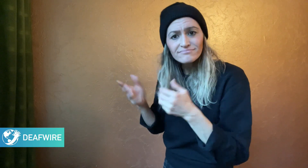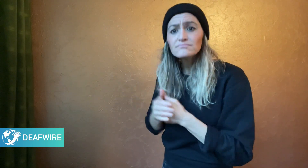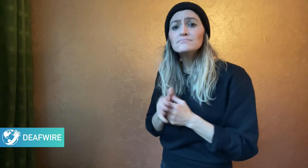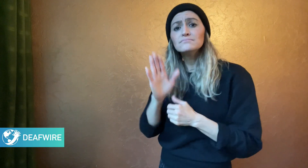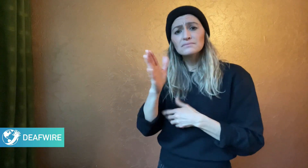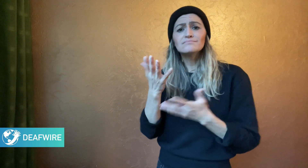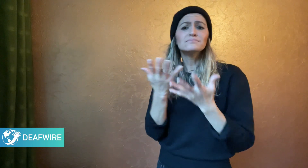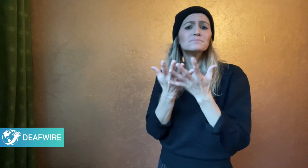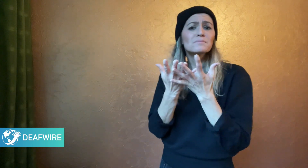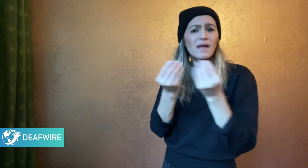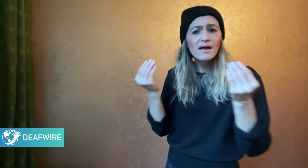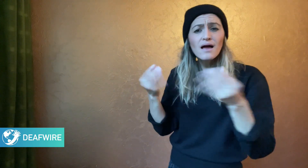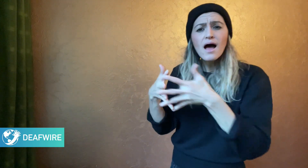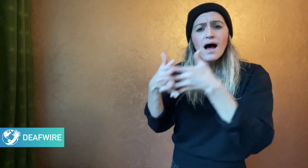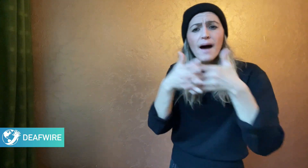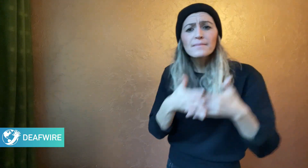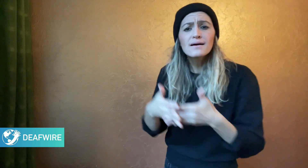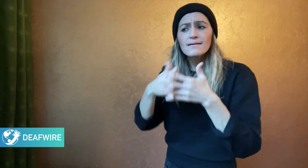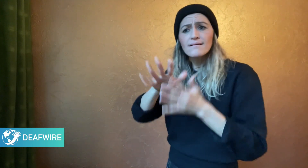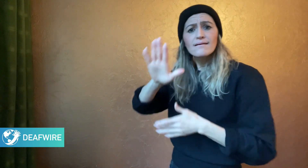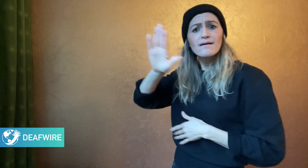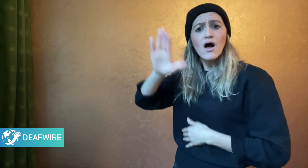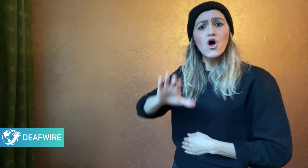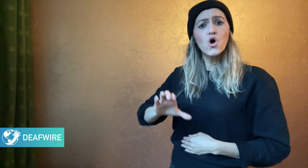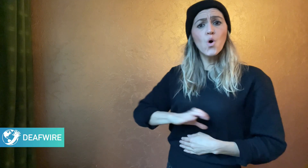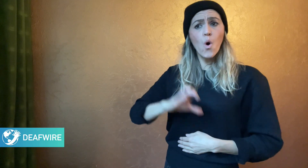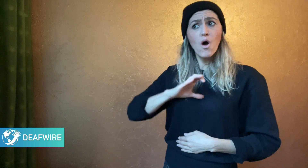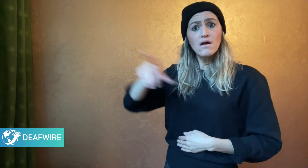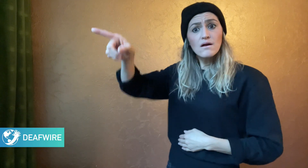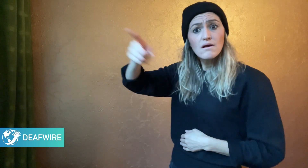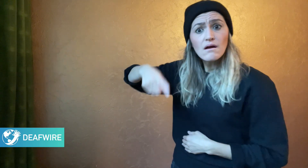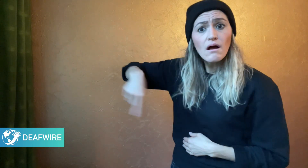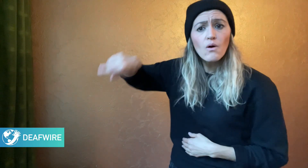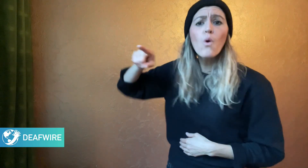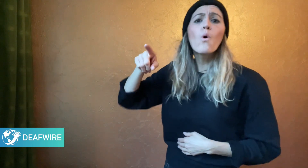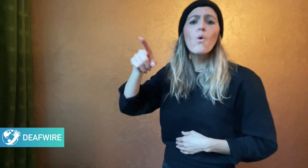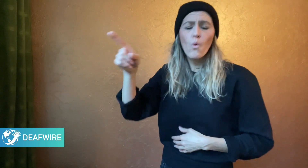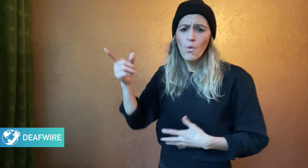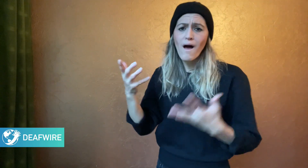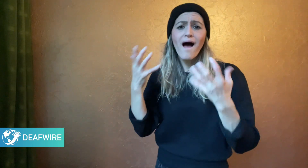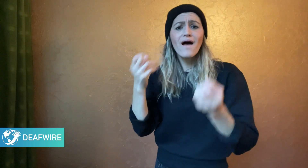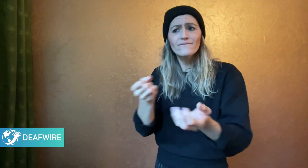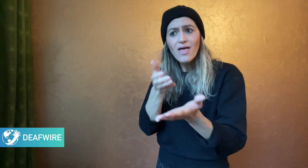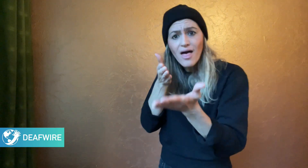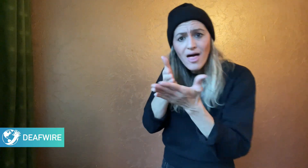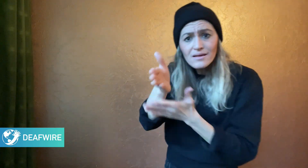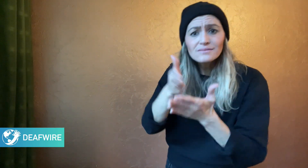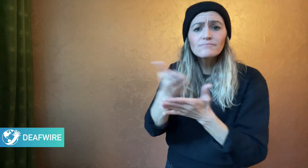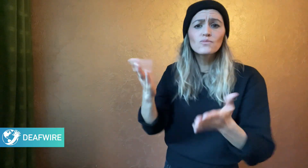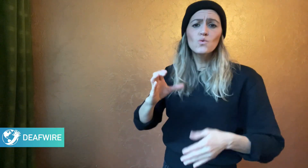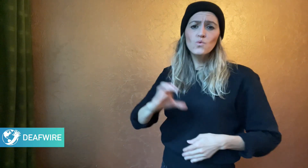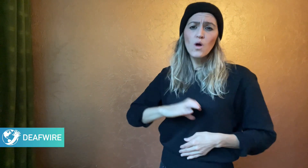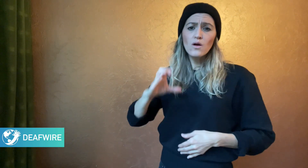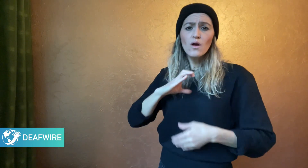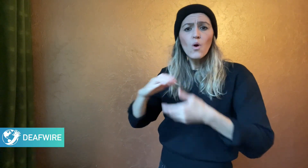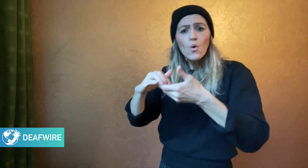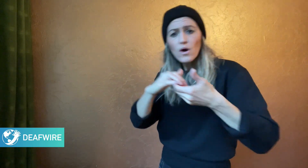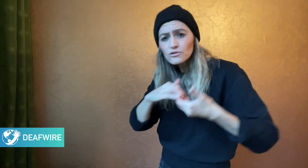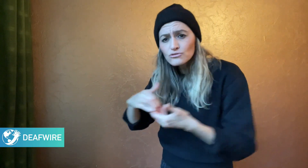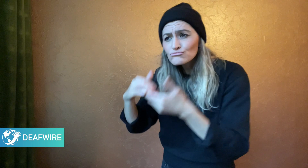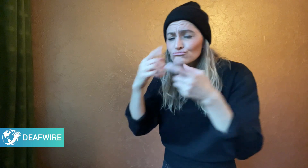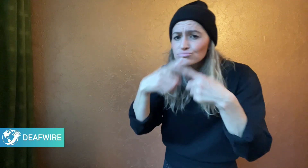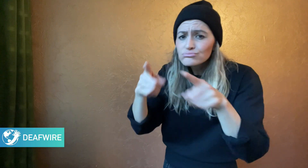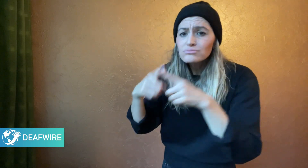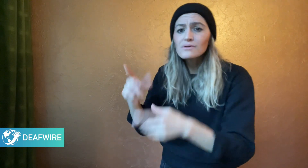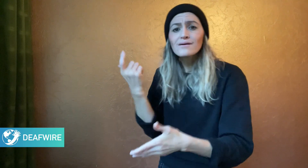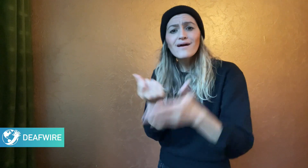are able to access CODA organizations, events, and camps,